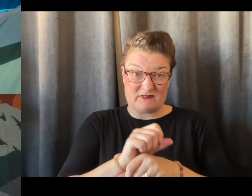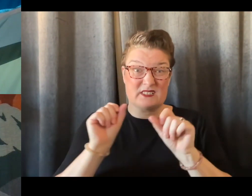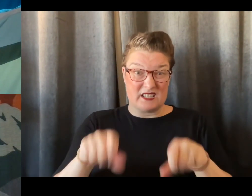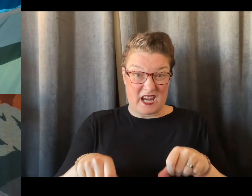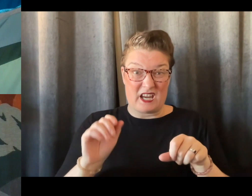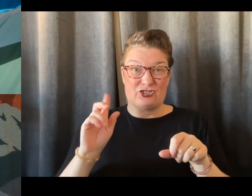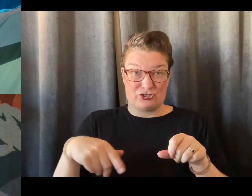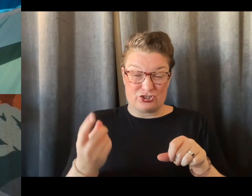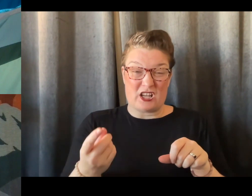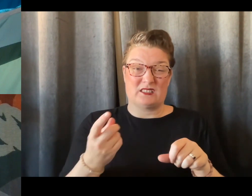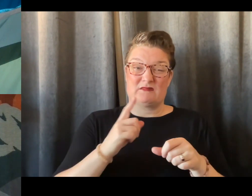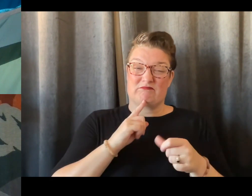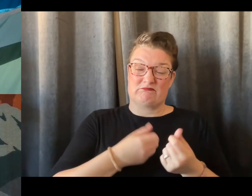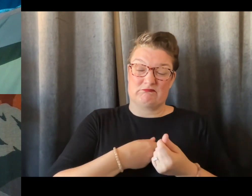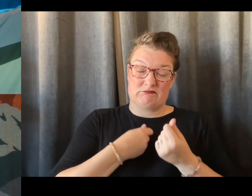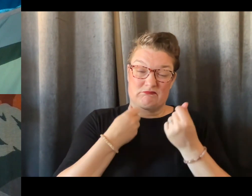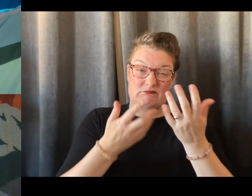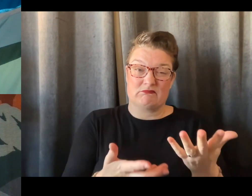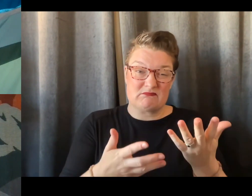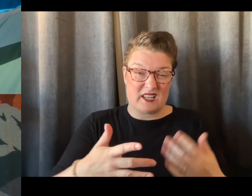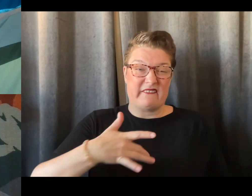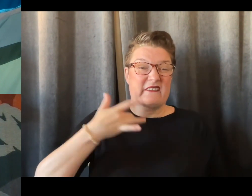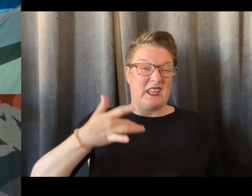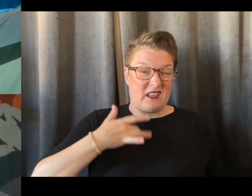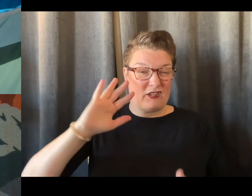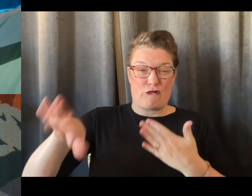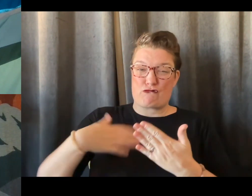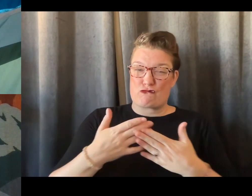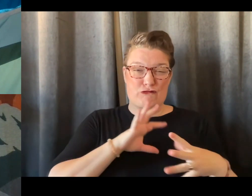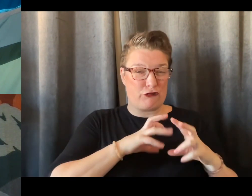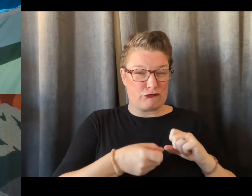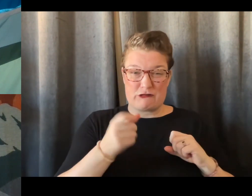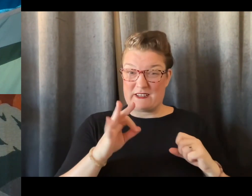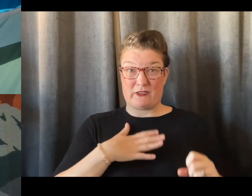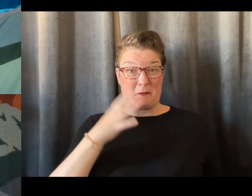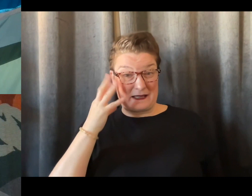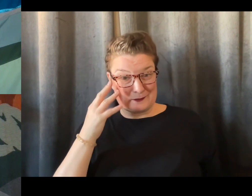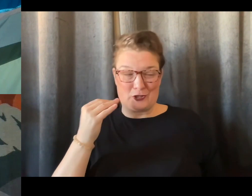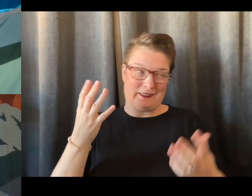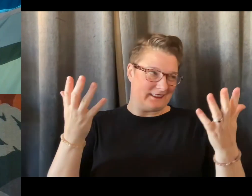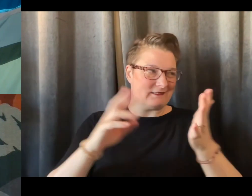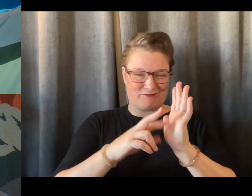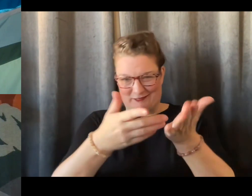feel all of the grief of my experience slash the human experience and like